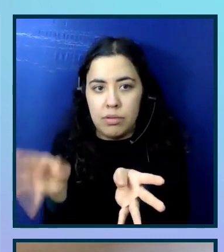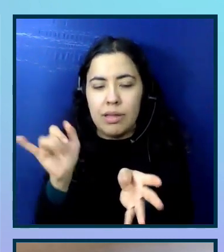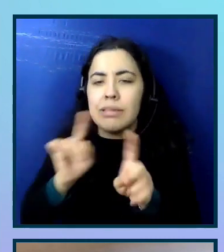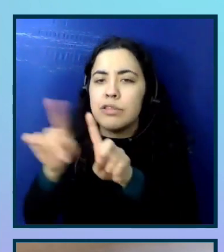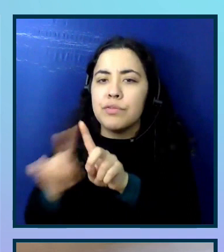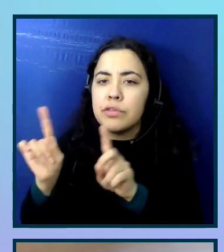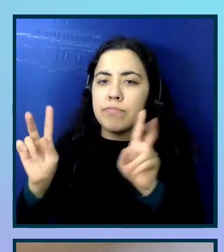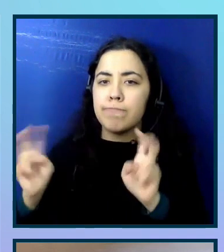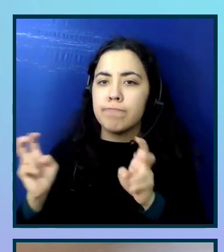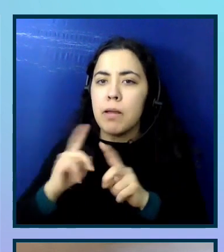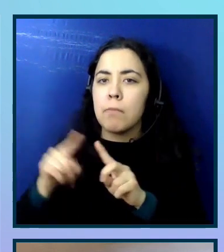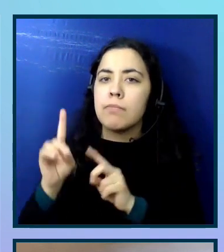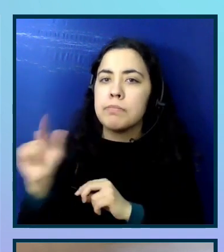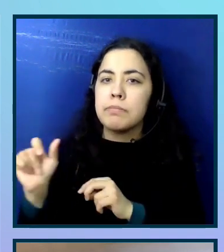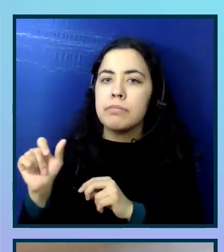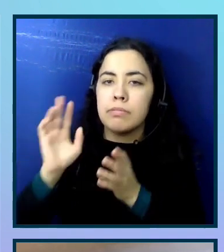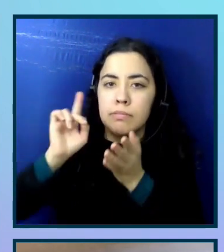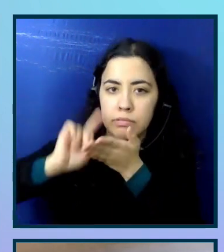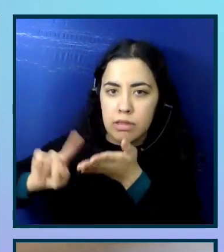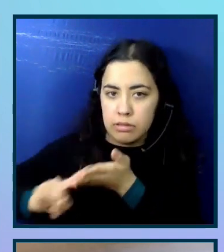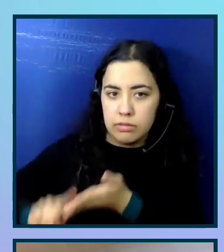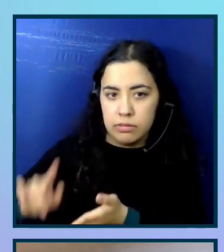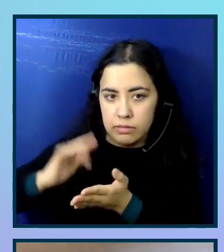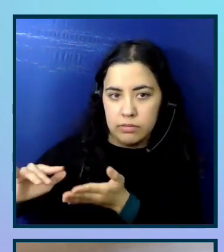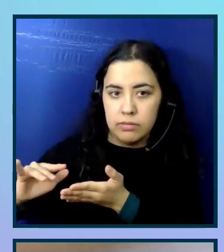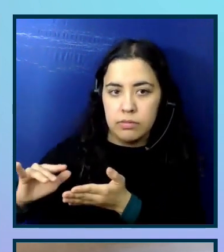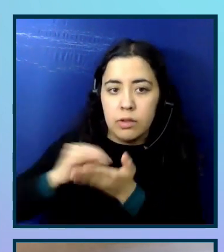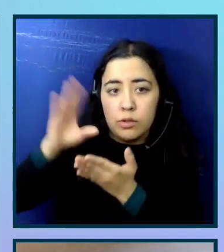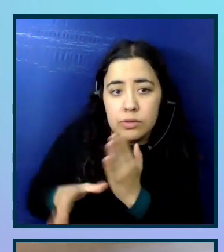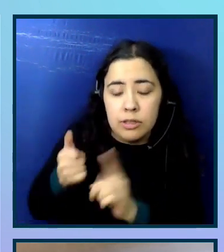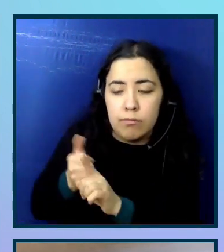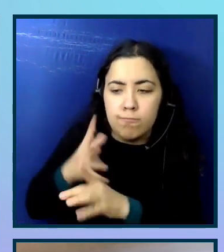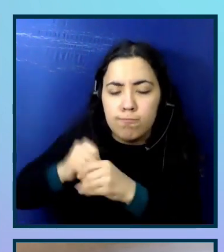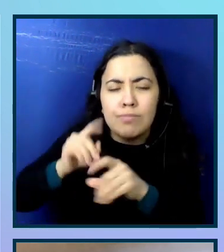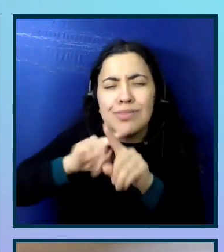Students are engaged in different activities learning about these aspects.